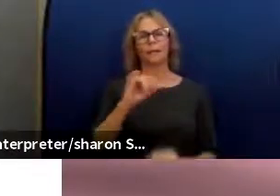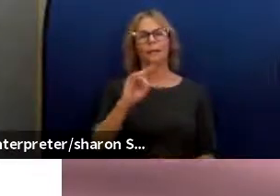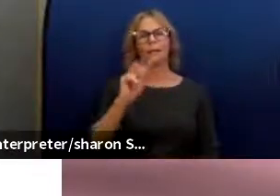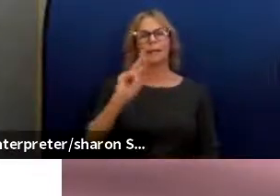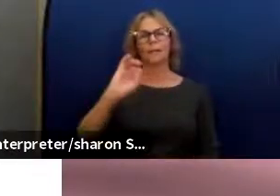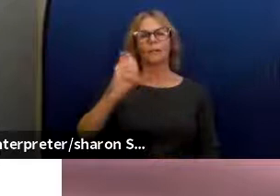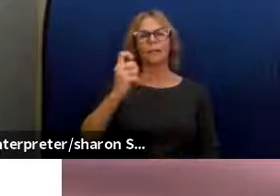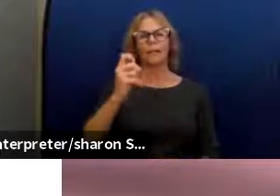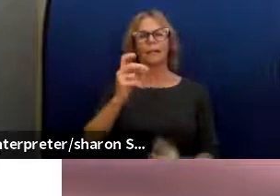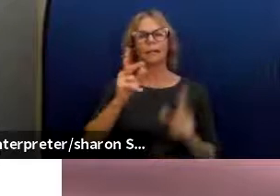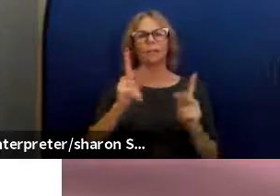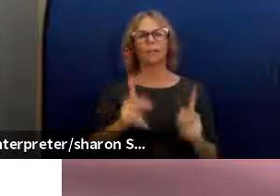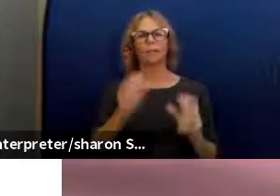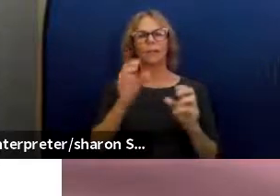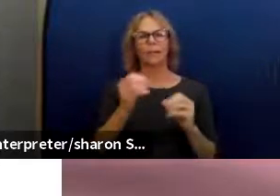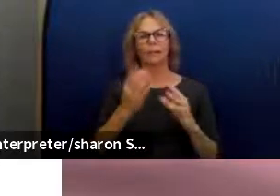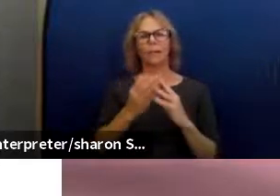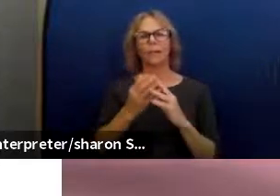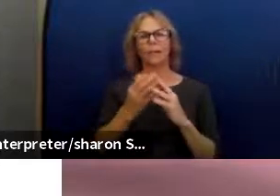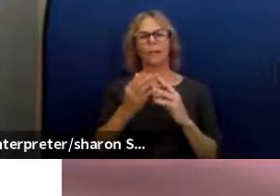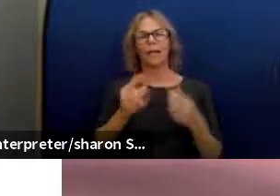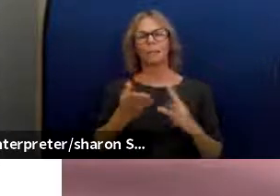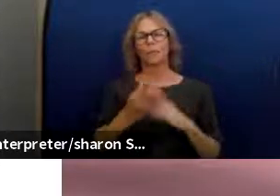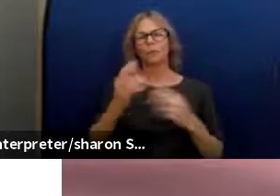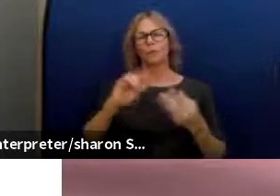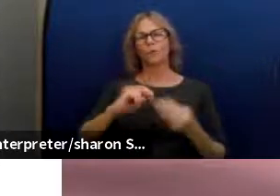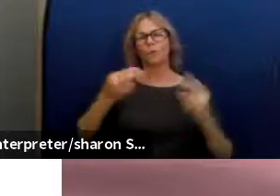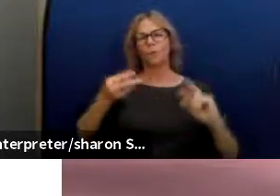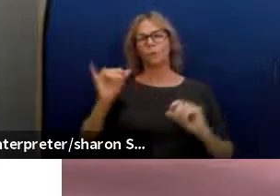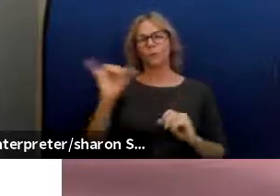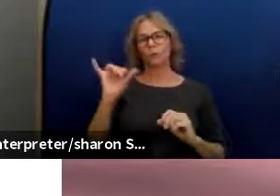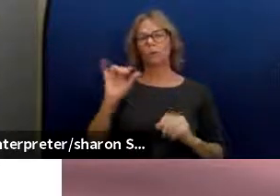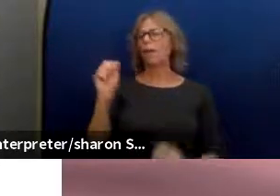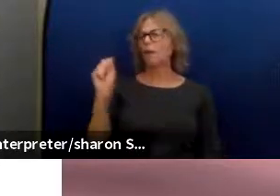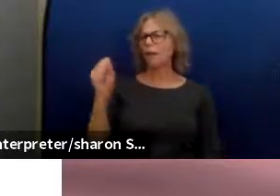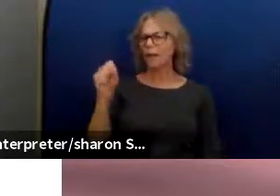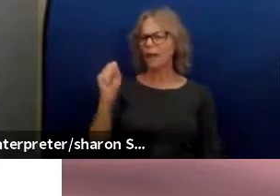can be intersex through chromosomes as well. Arien Reed he/him: Oh, yeah, yeah, there can be xxy.